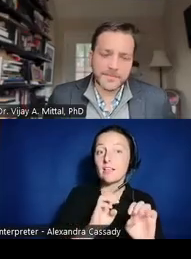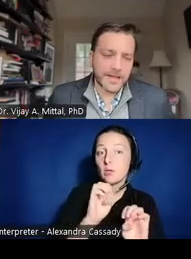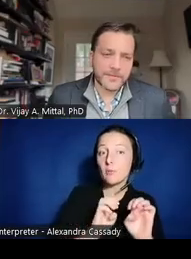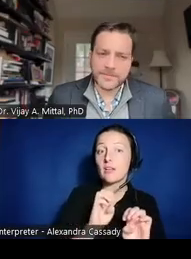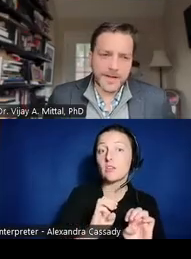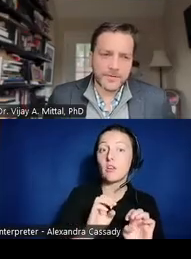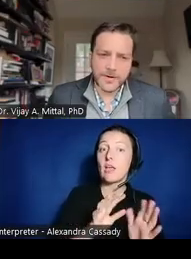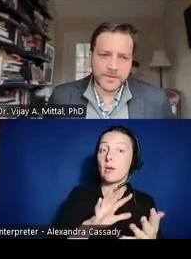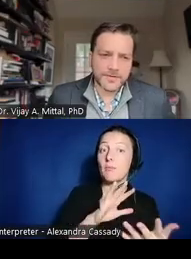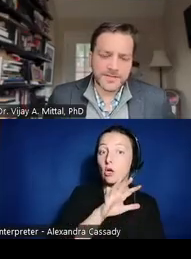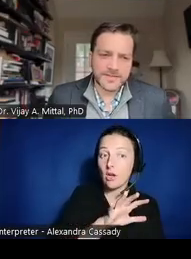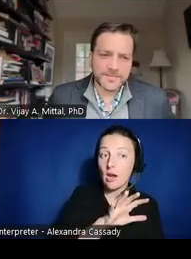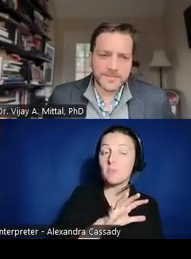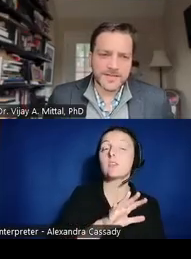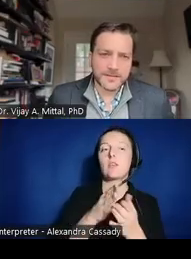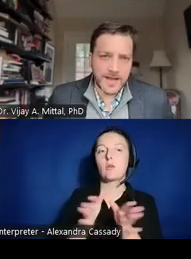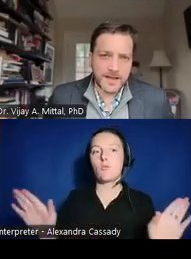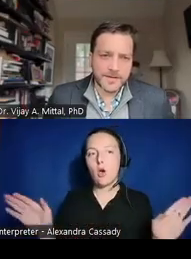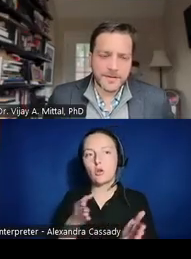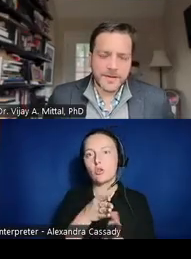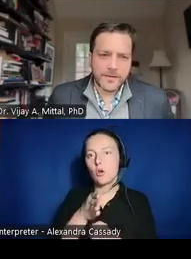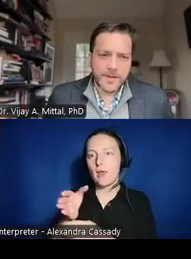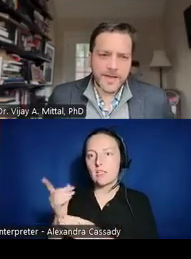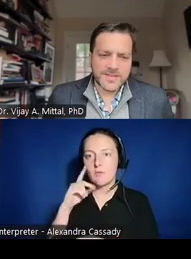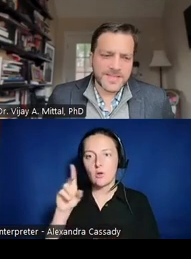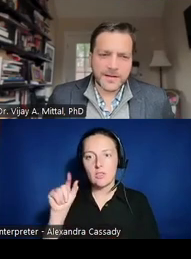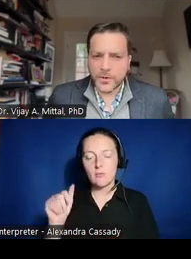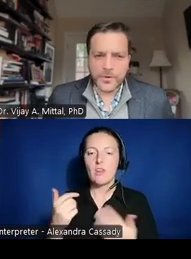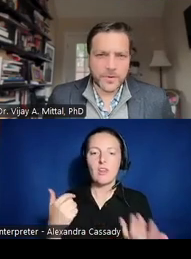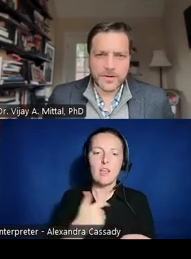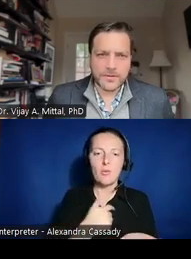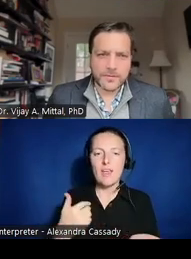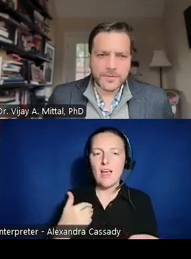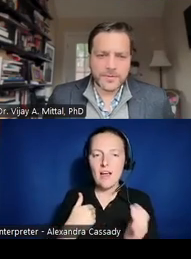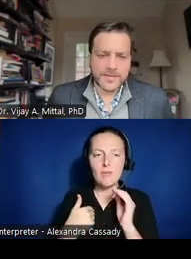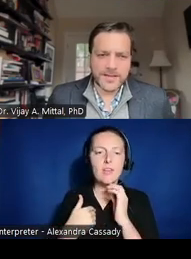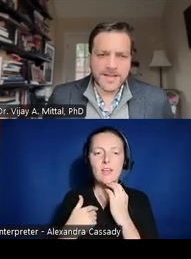behaviors and biomarkers and symptoms in the lab and we have some secondary work with things